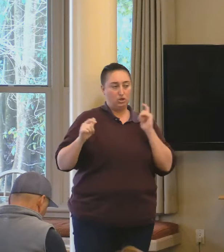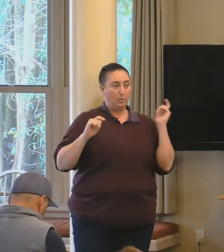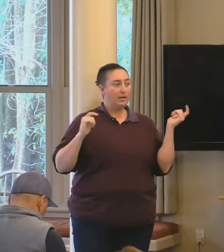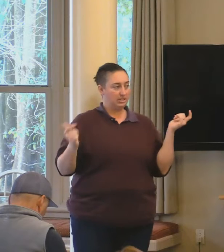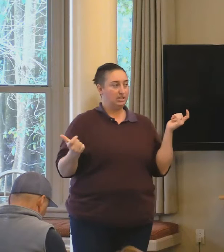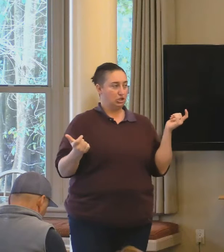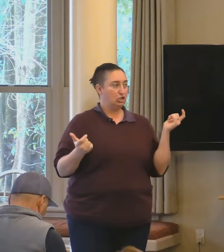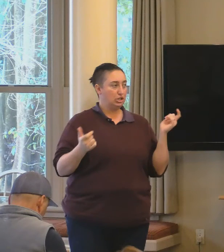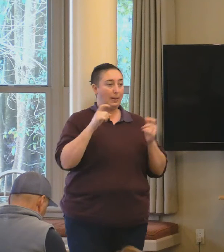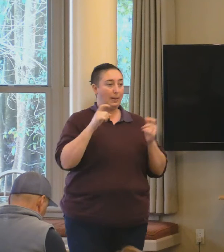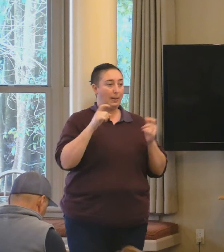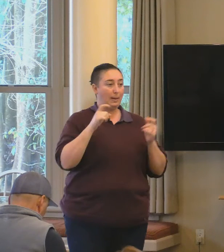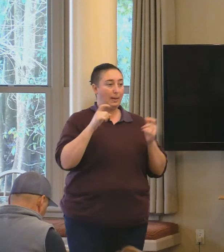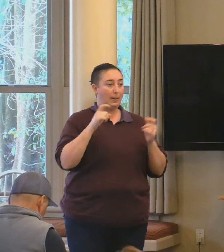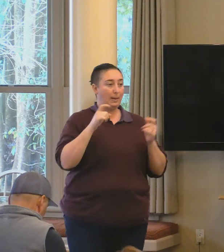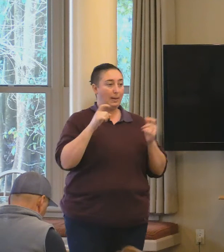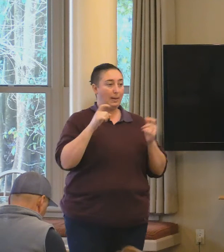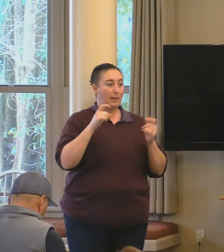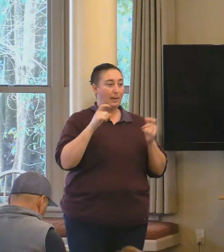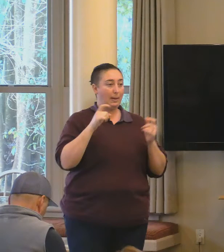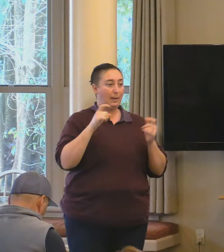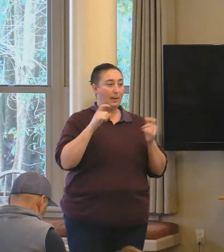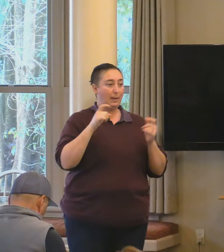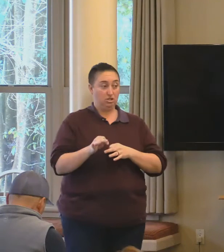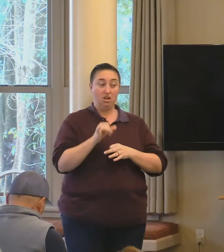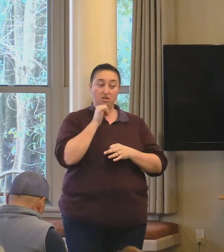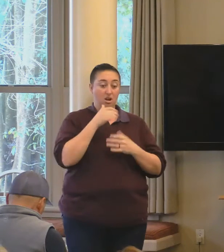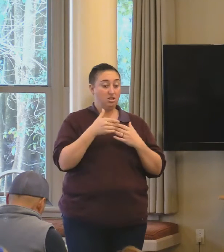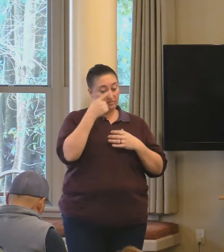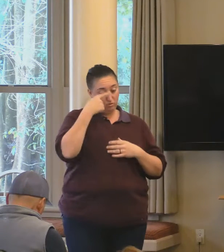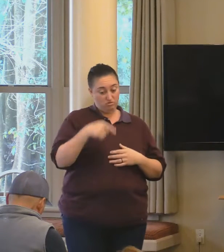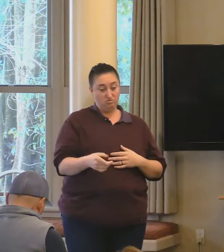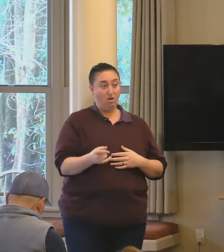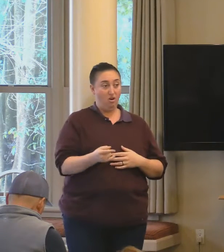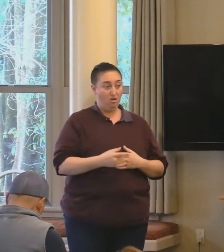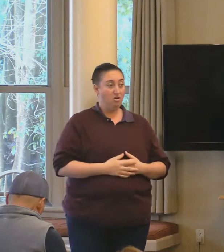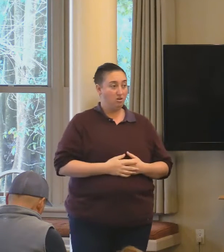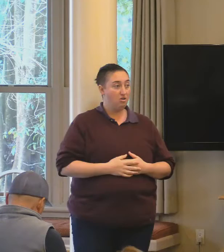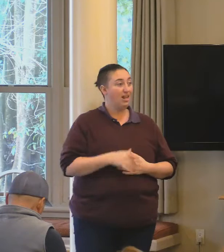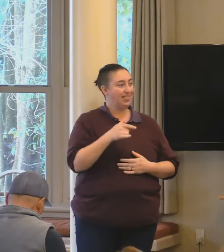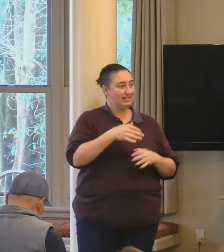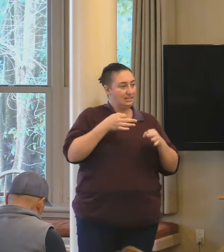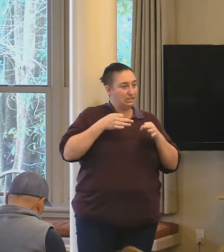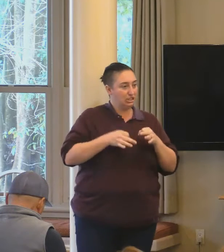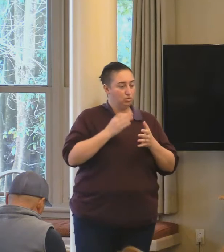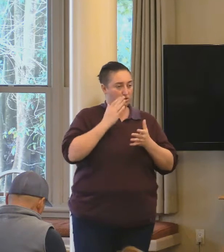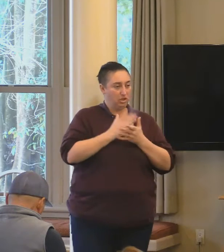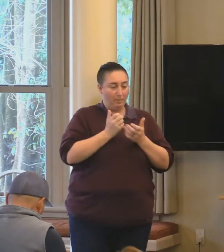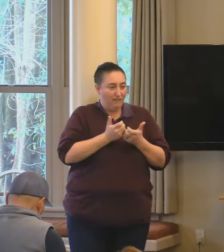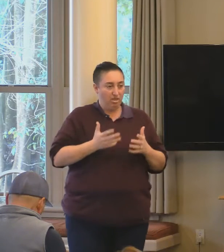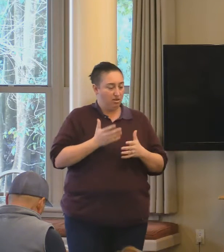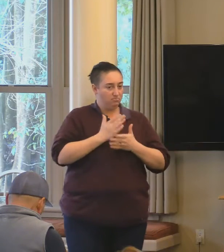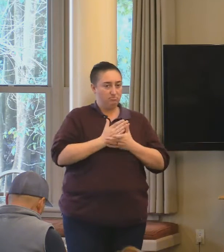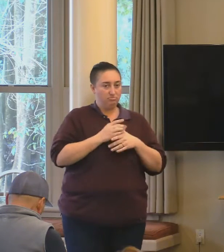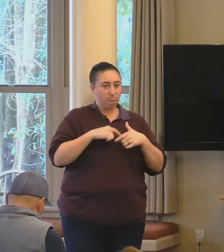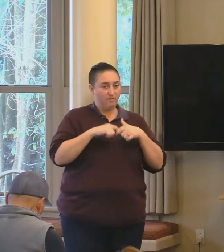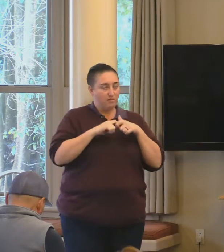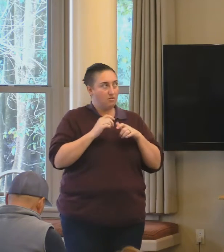This responsibility is tremendous, and must occur despite distractions which is no easy feat for a dog. If the choice is to stop everything